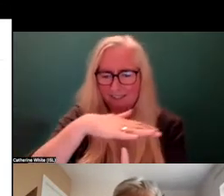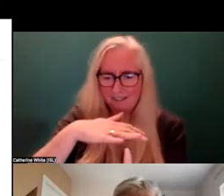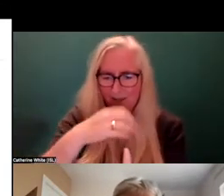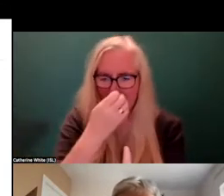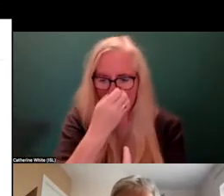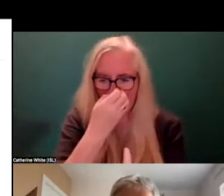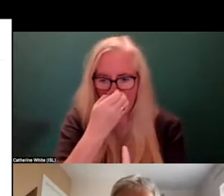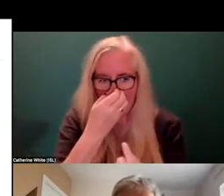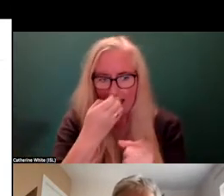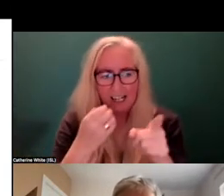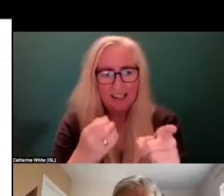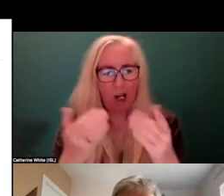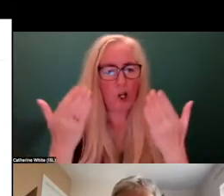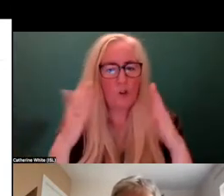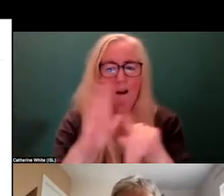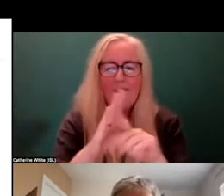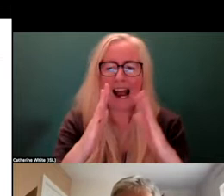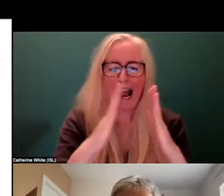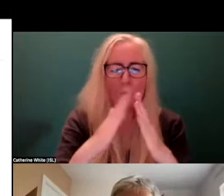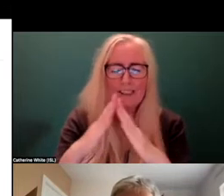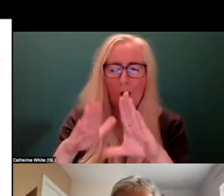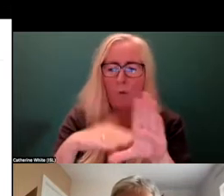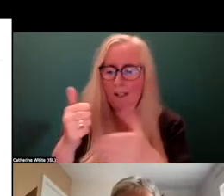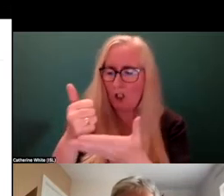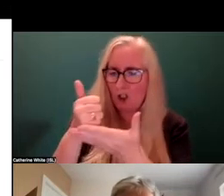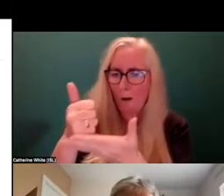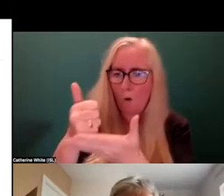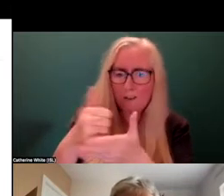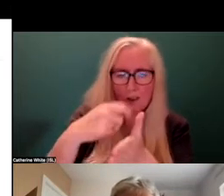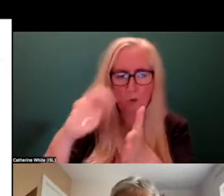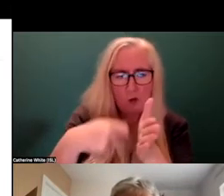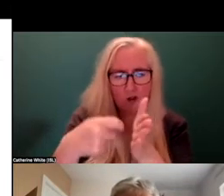So these are footprints for sort of housing with support type projects.